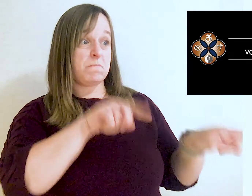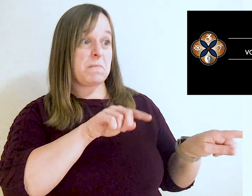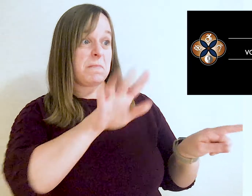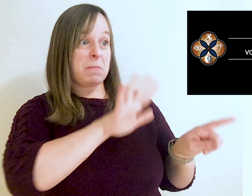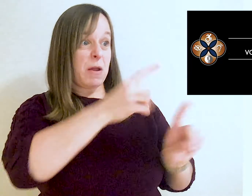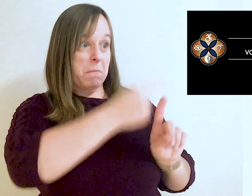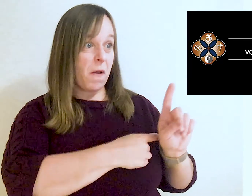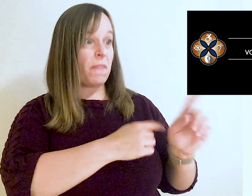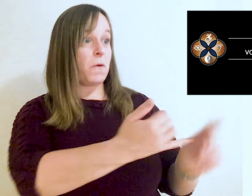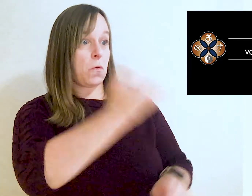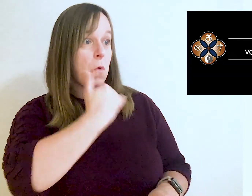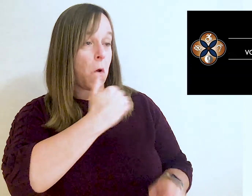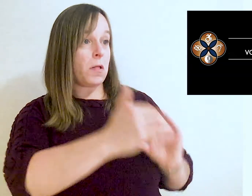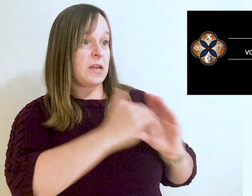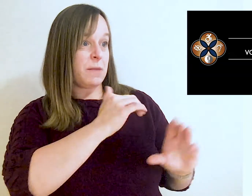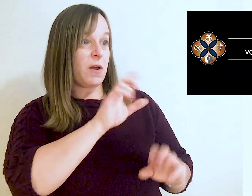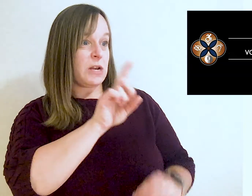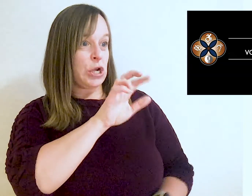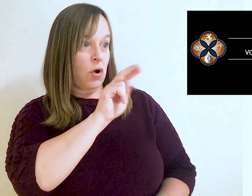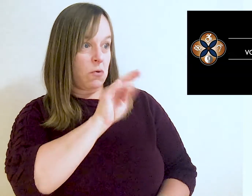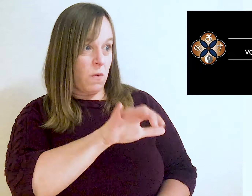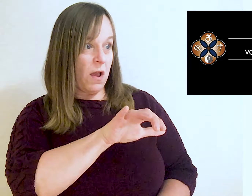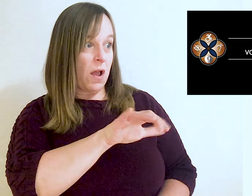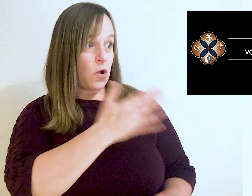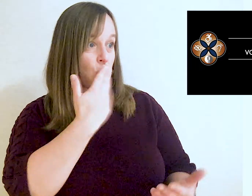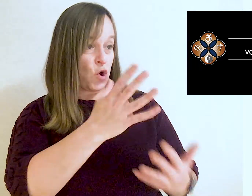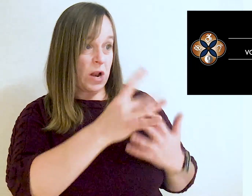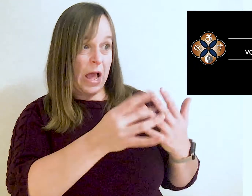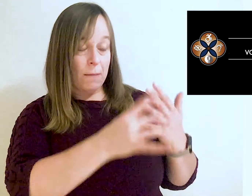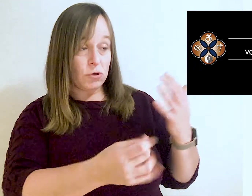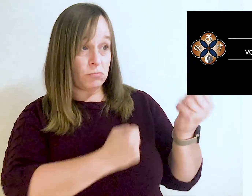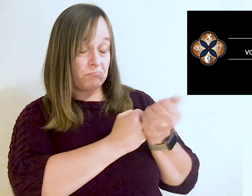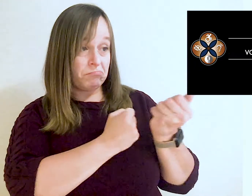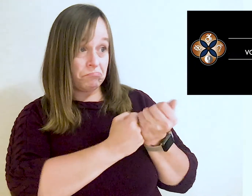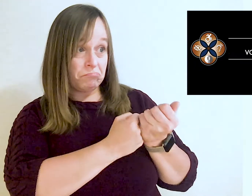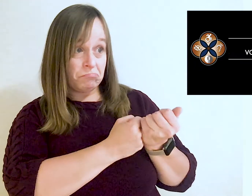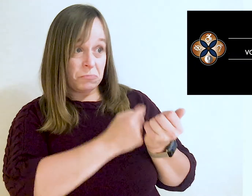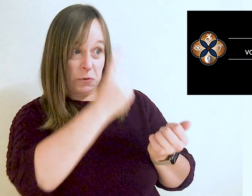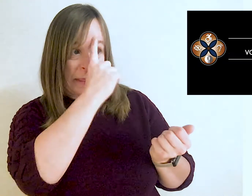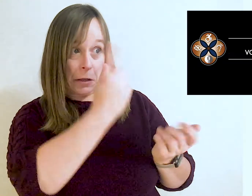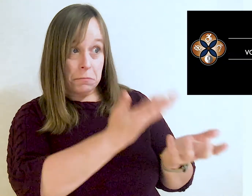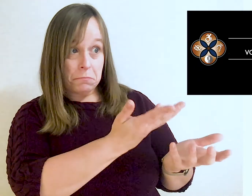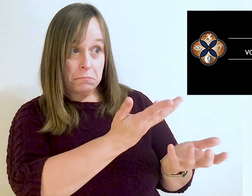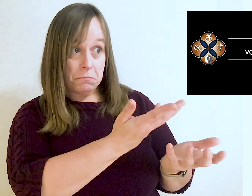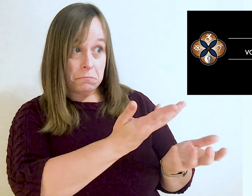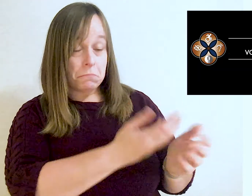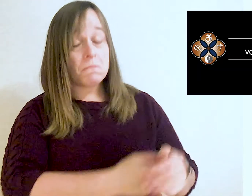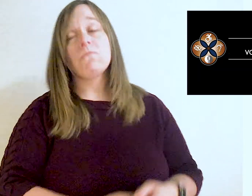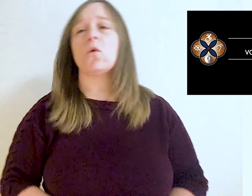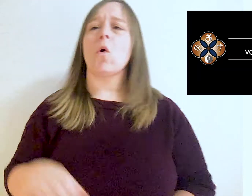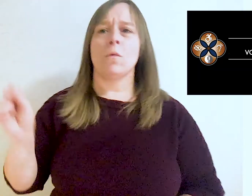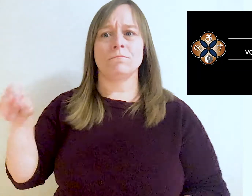I mean calling DRNY or emailing DRNY.. is it a good avenue for them to pursue for assistance? Yes.